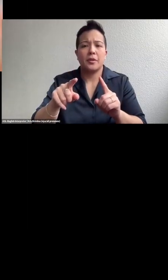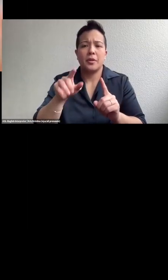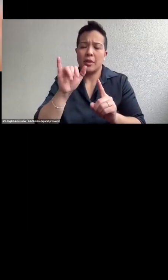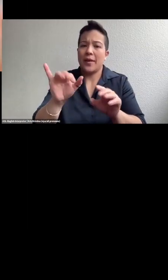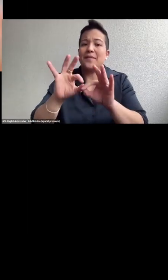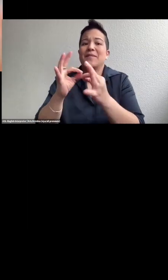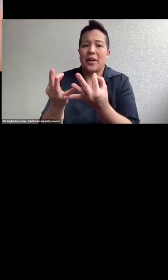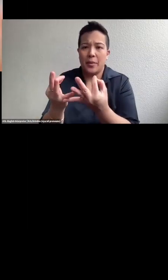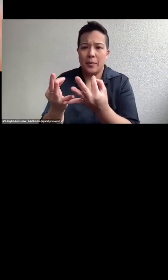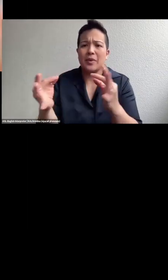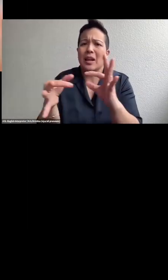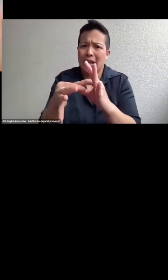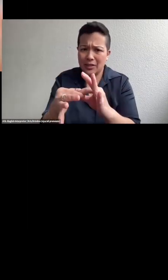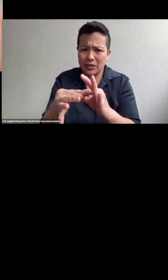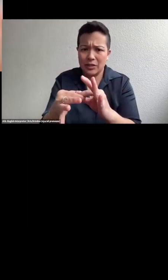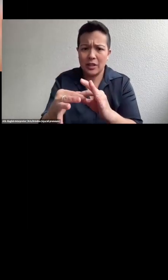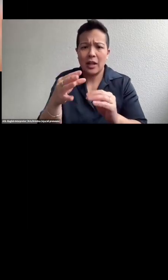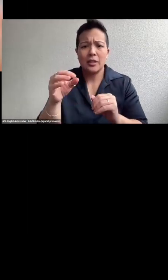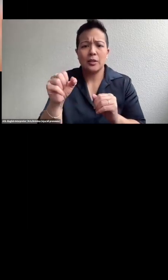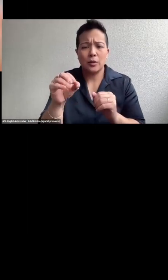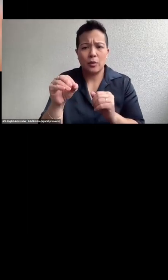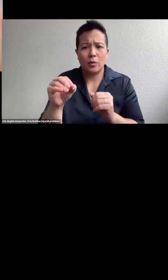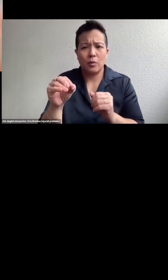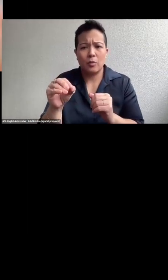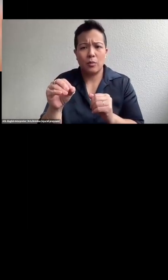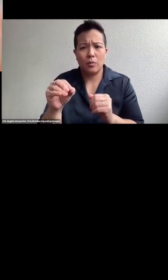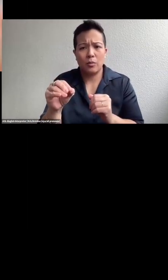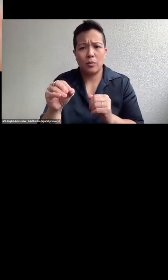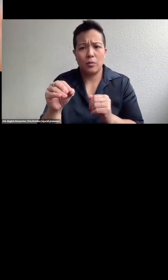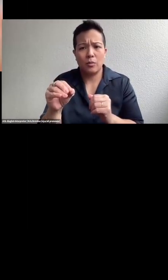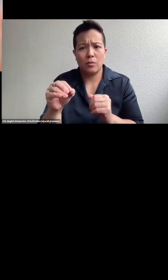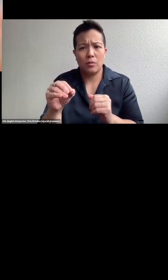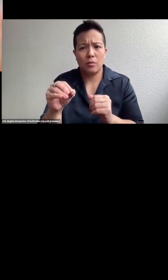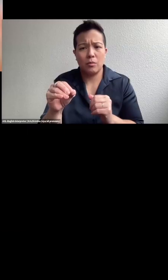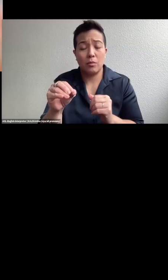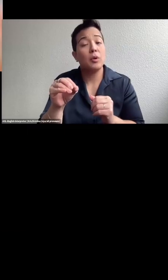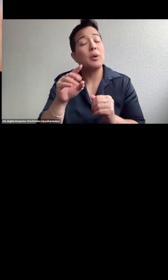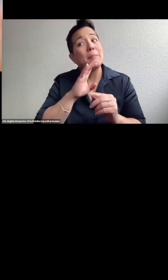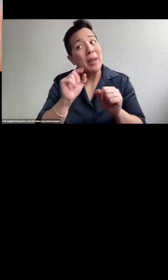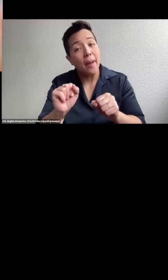connection, and so, uh you know, being able to establish